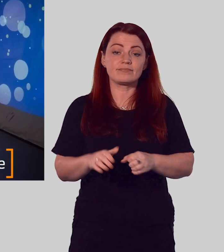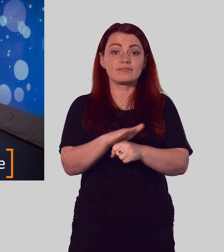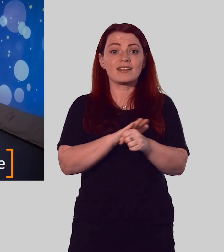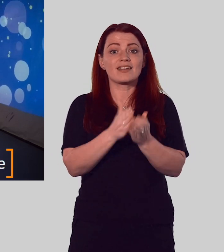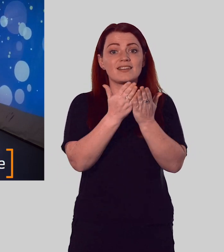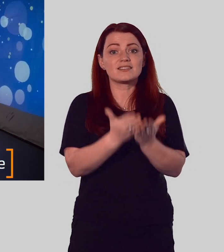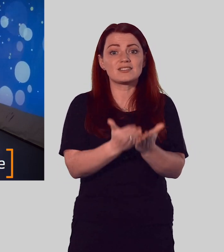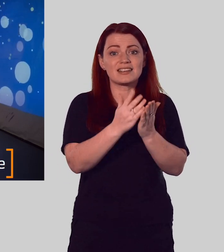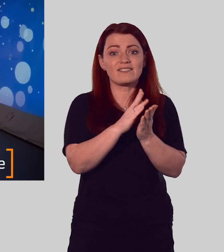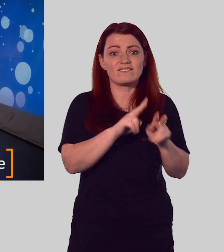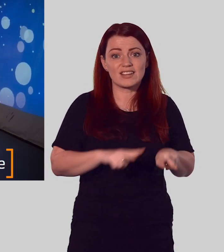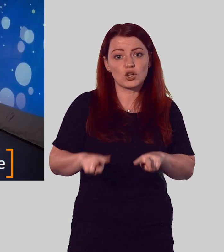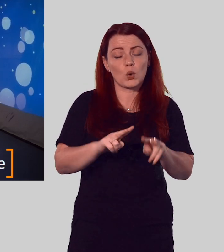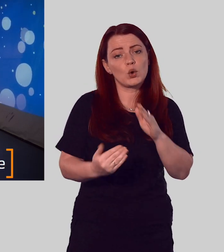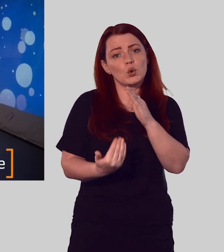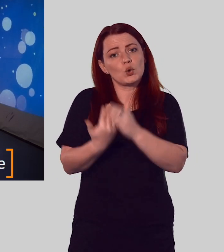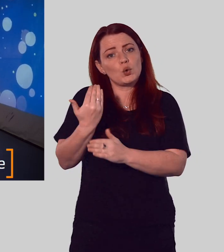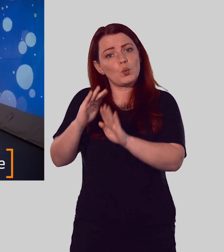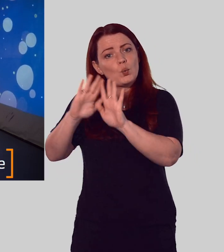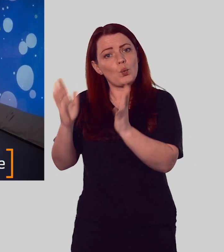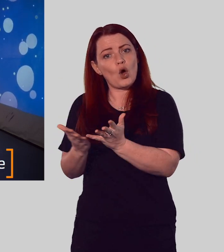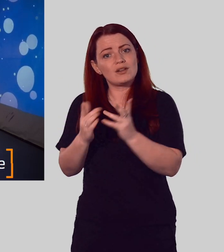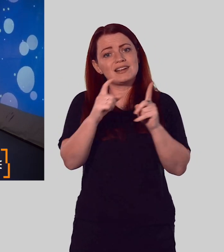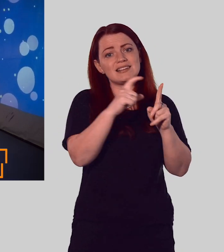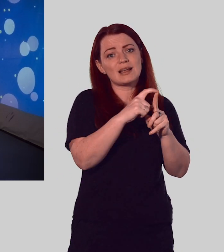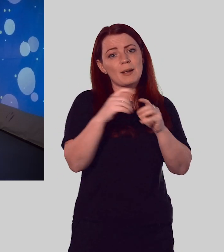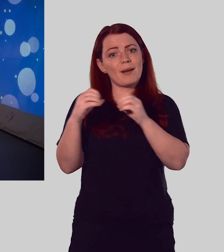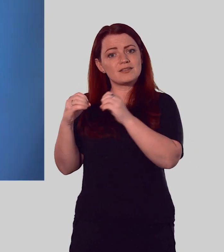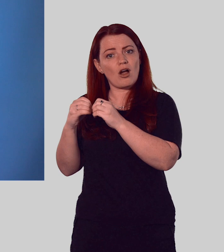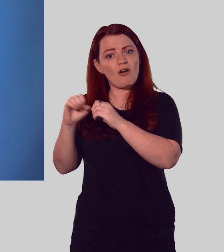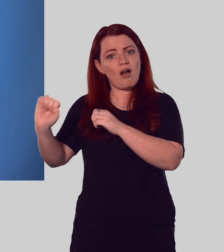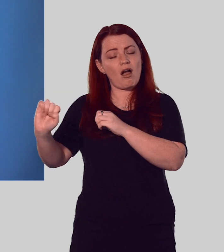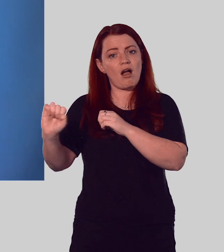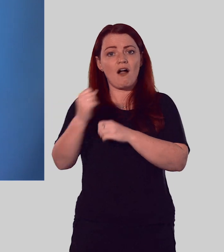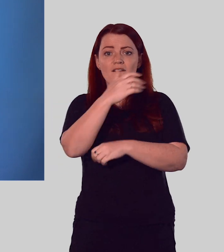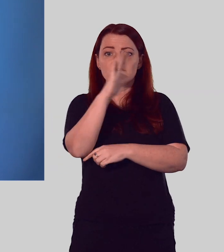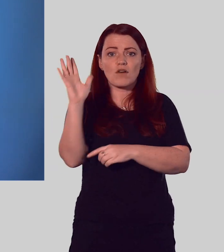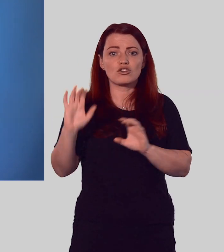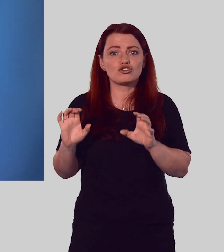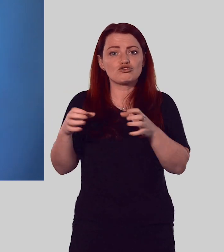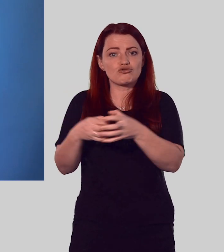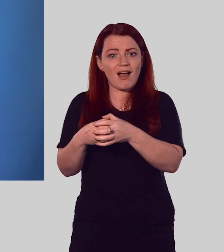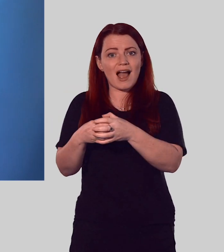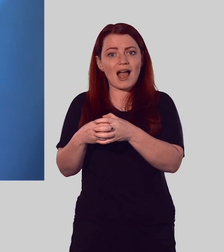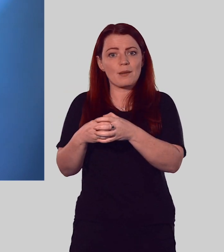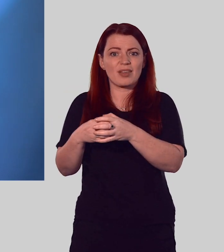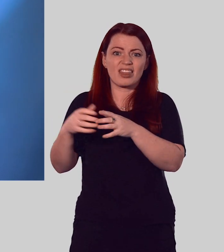Debbie Bandara, of Forest Tribe Dance Theatre has used digital props with Haptics or